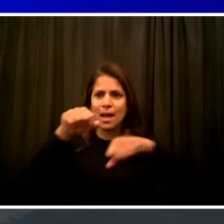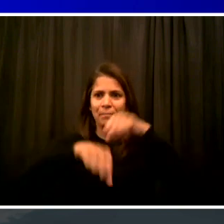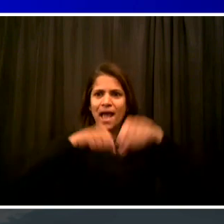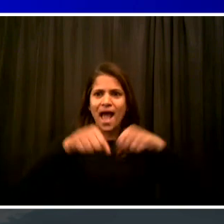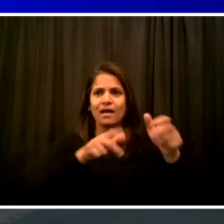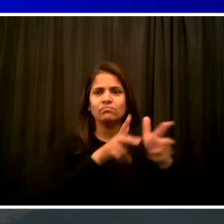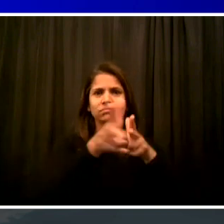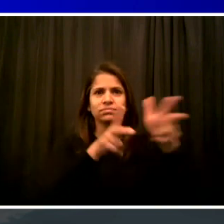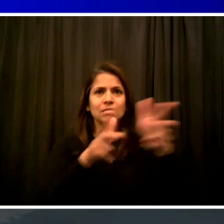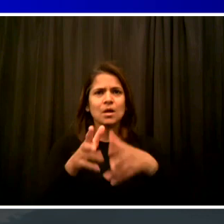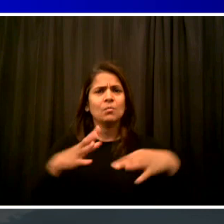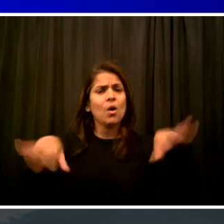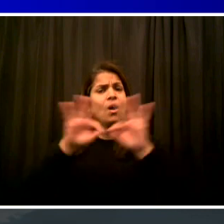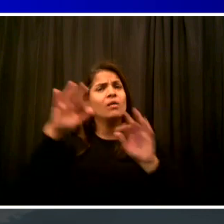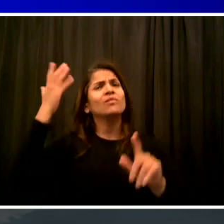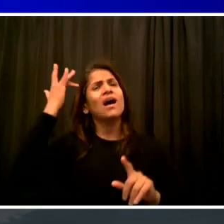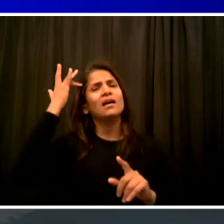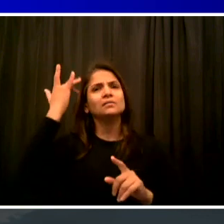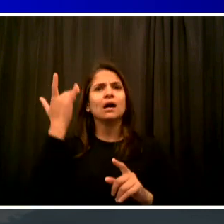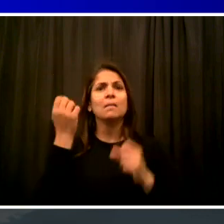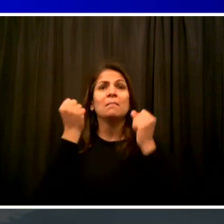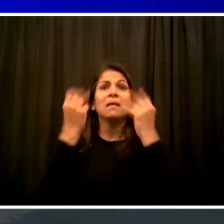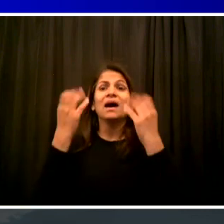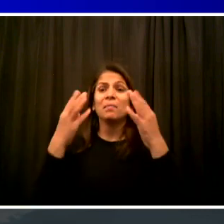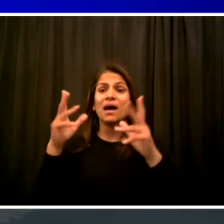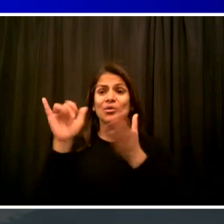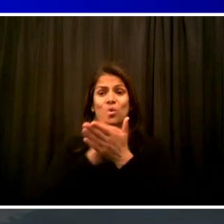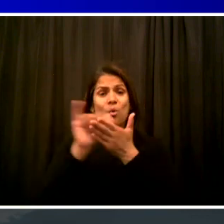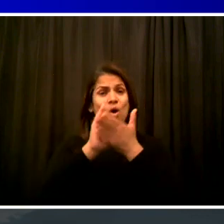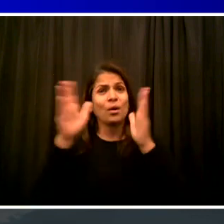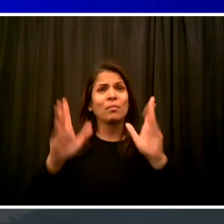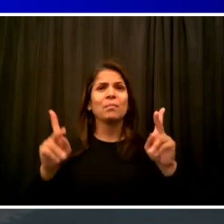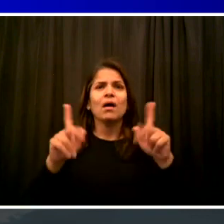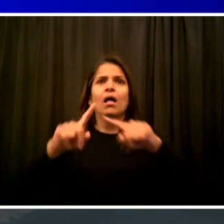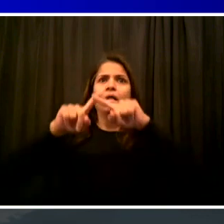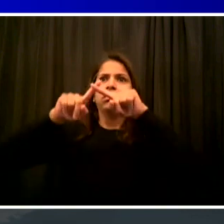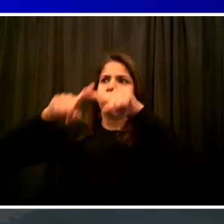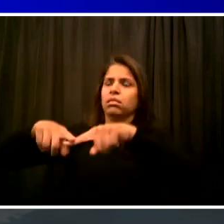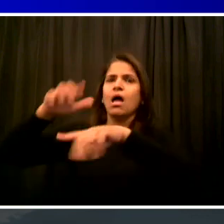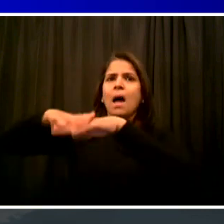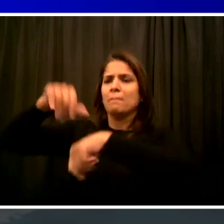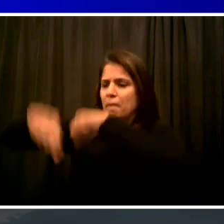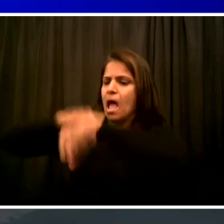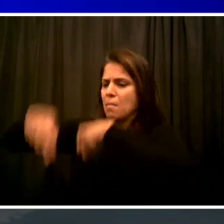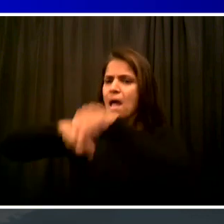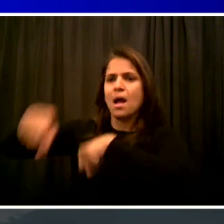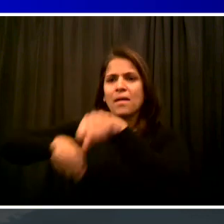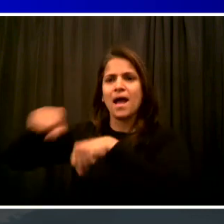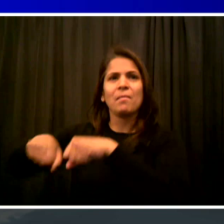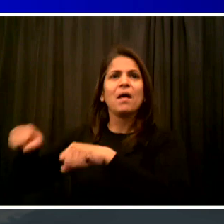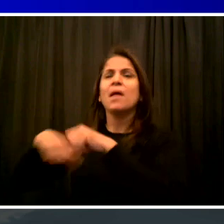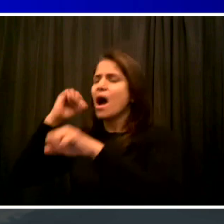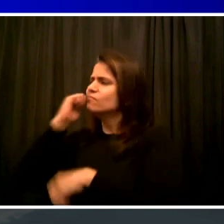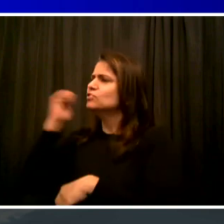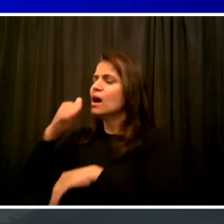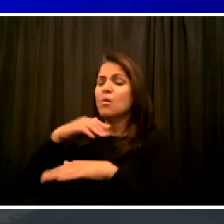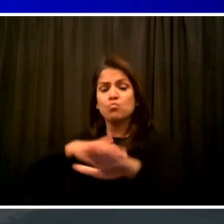OBVIOUSLY, MANY, MANY NEW YORKERS ARE CHOOSING TO USE BICYCLES TO GET AROUND.